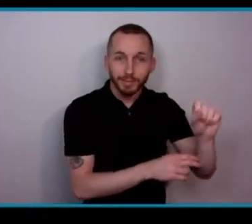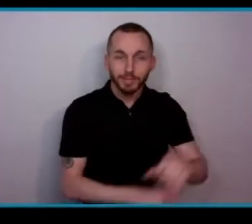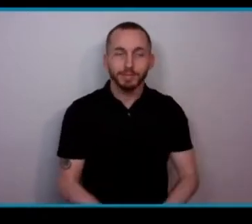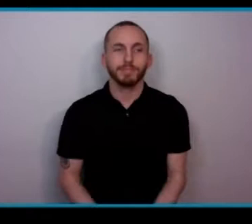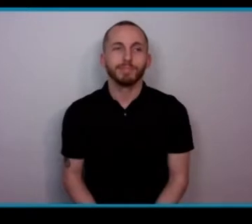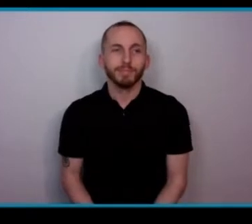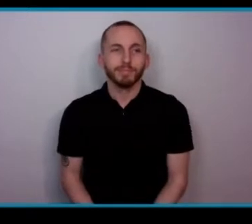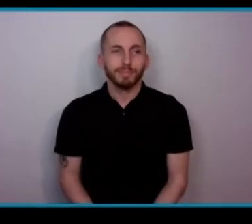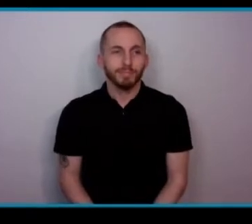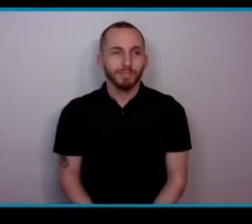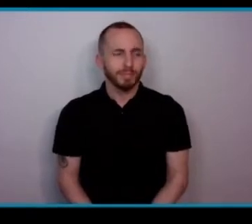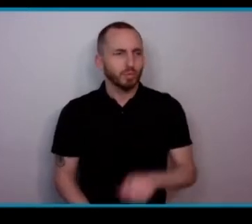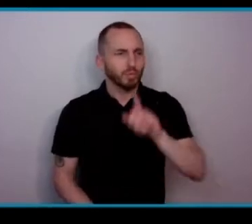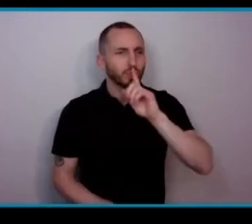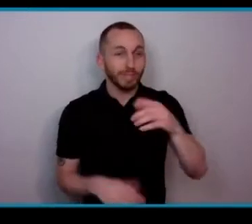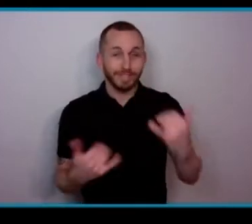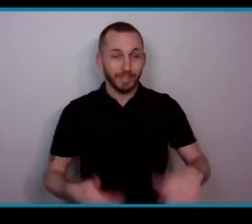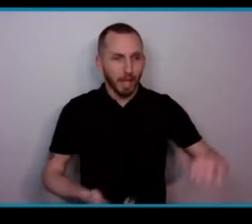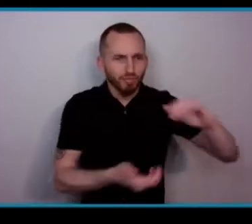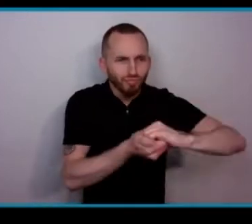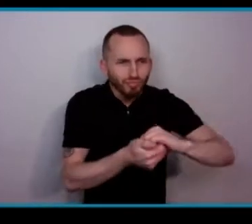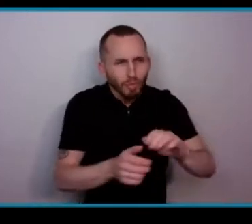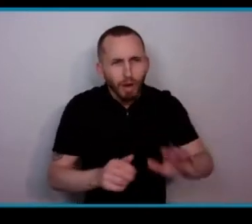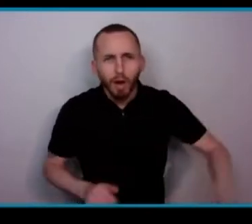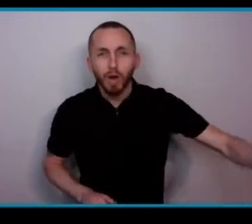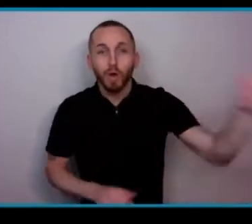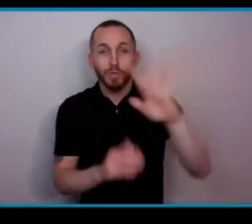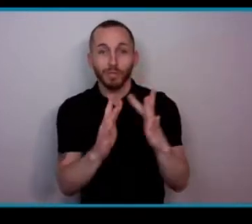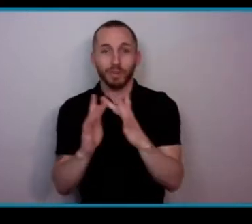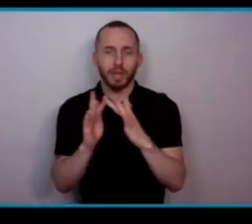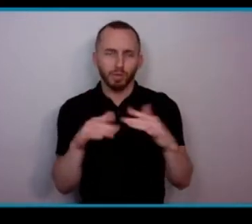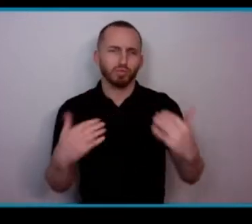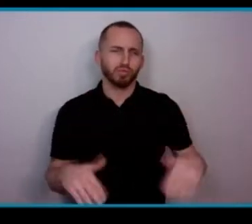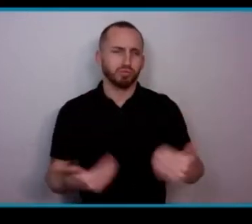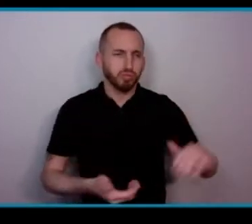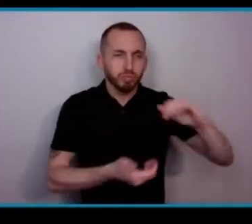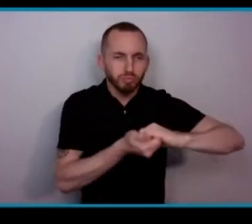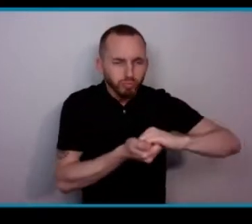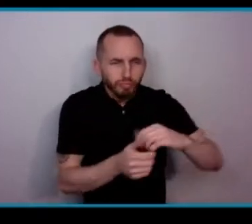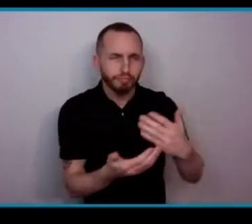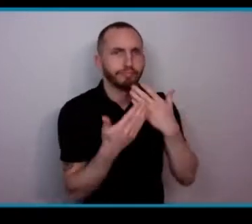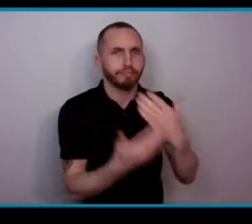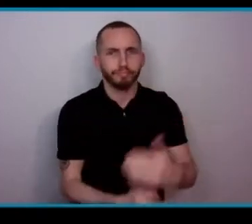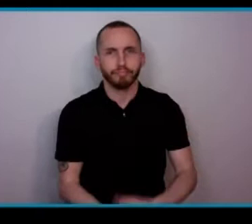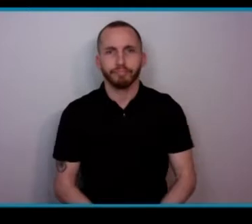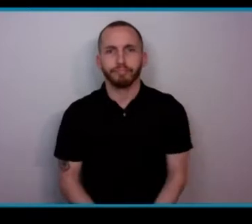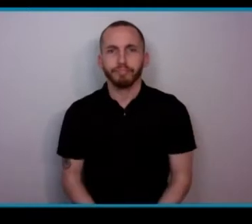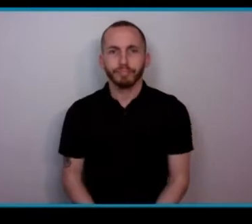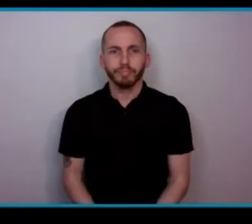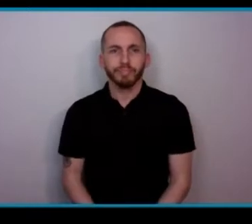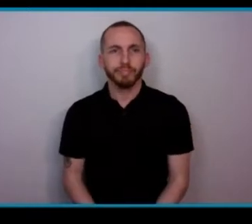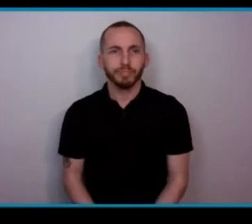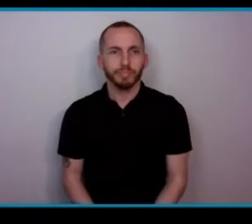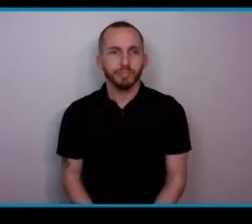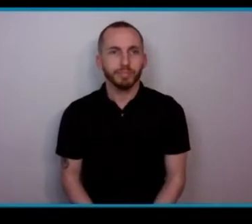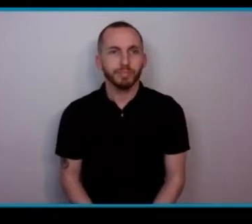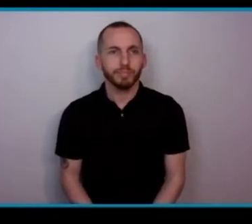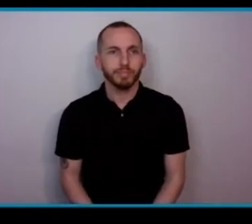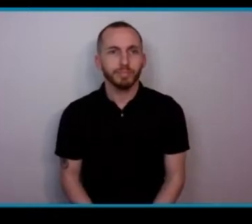of creative arts therapists across the network. One of our sub goals all along has been the solicitation of what we might call extramural